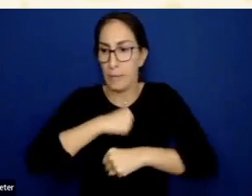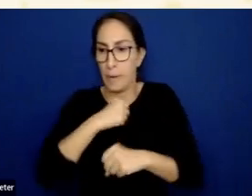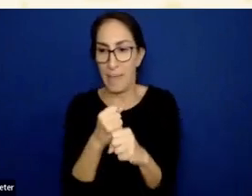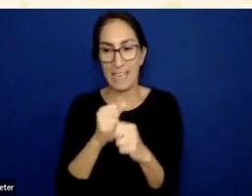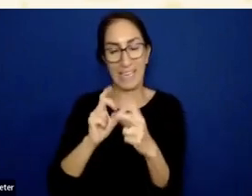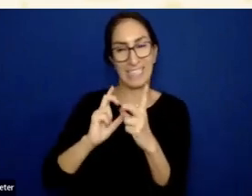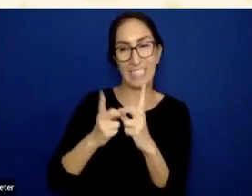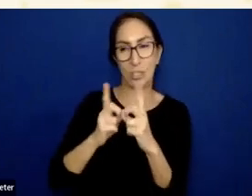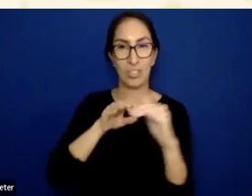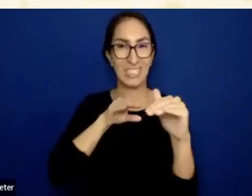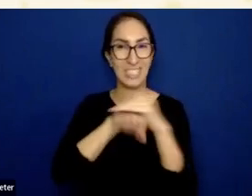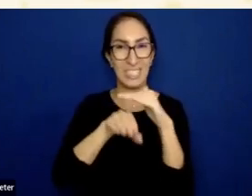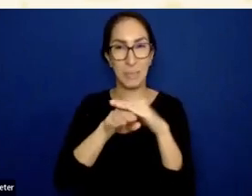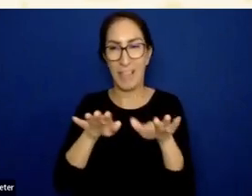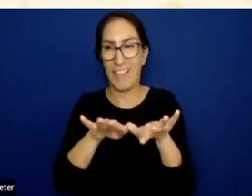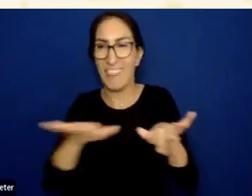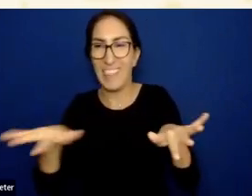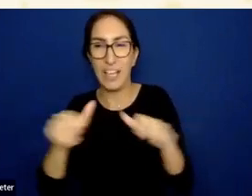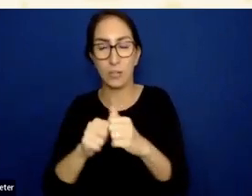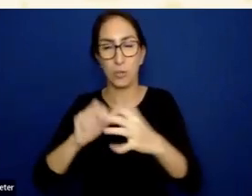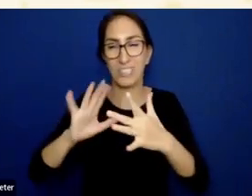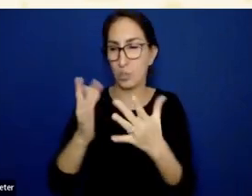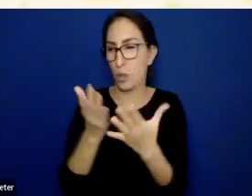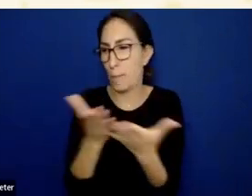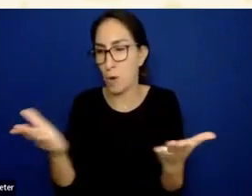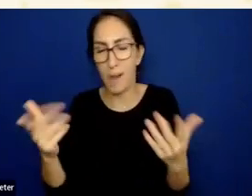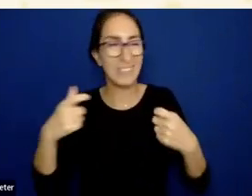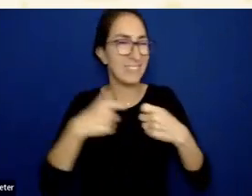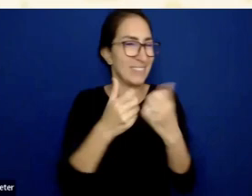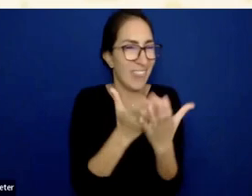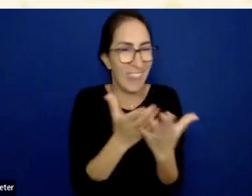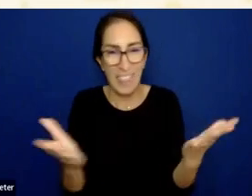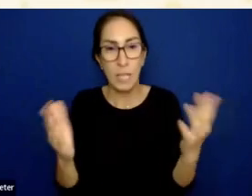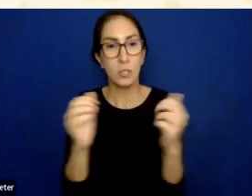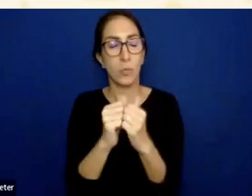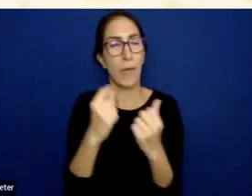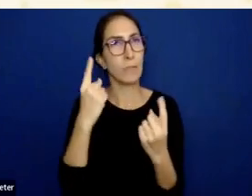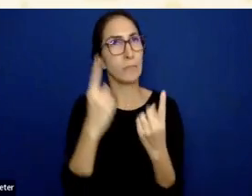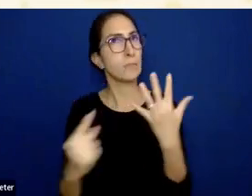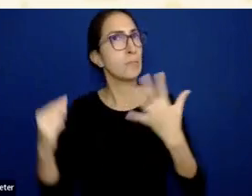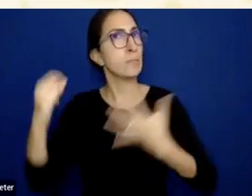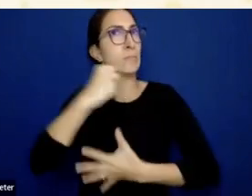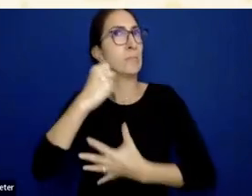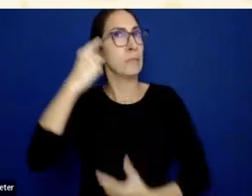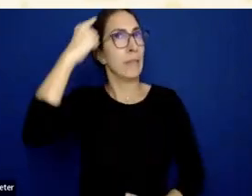or digital products without thinking about accessibility as a human right.